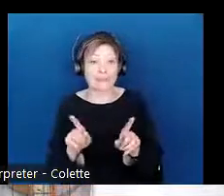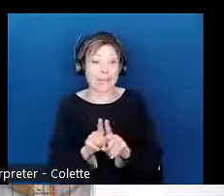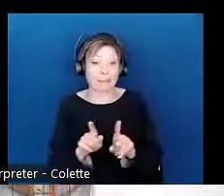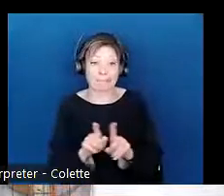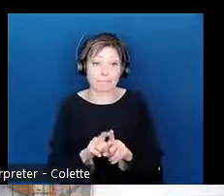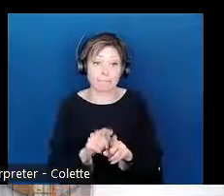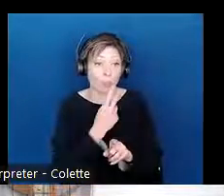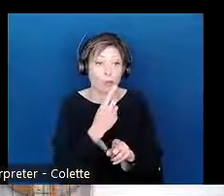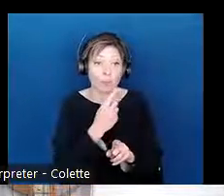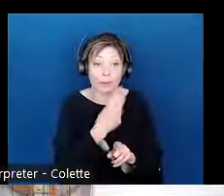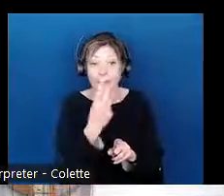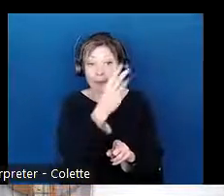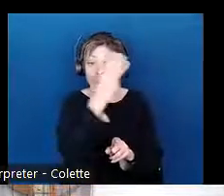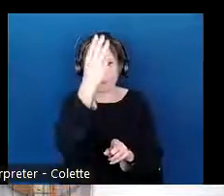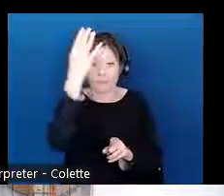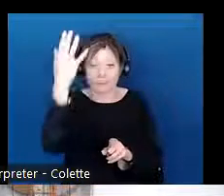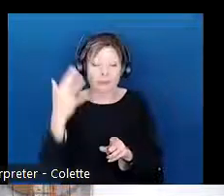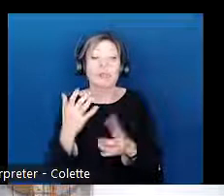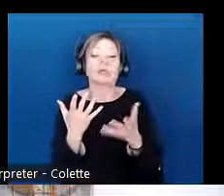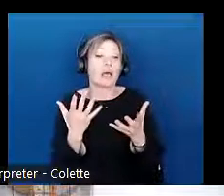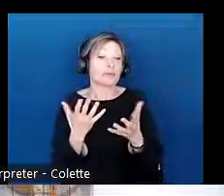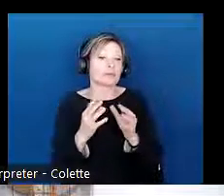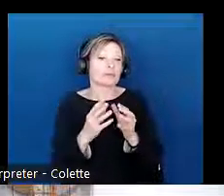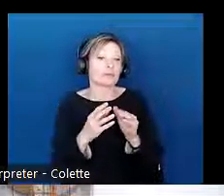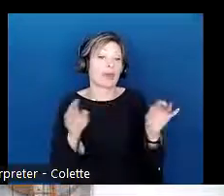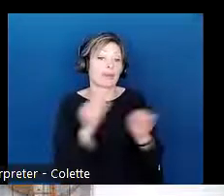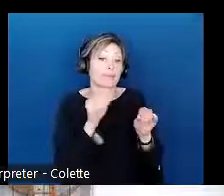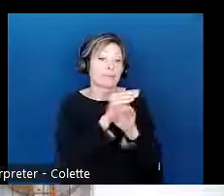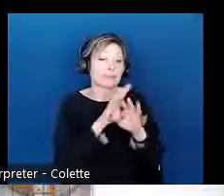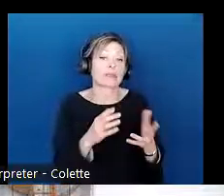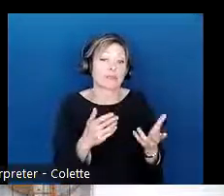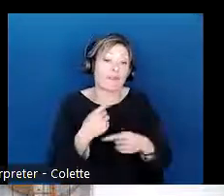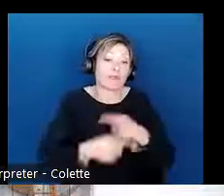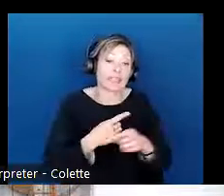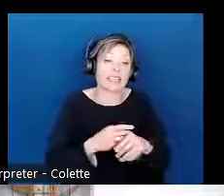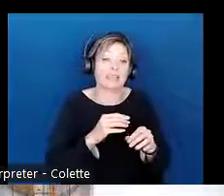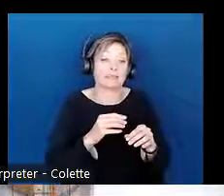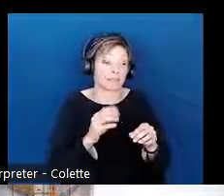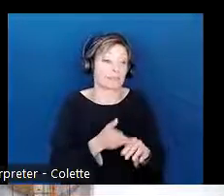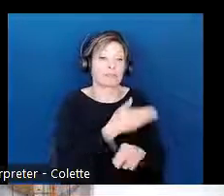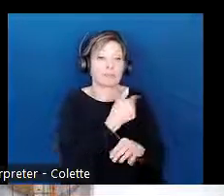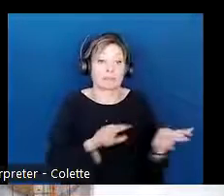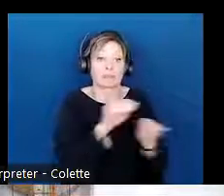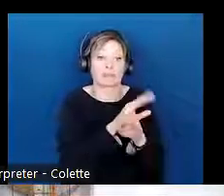and the students work is suitable for various locations within that route so we just stick